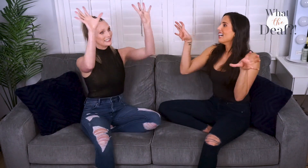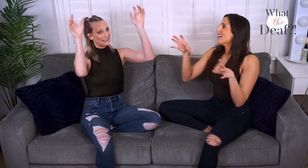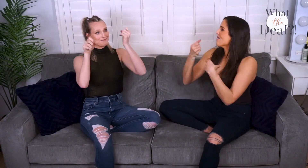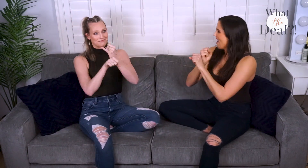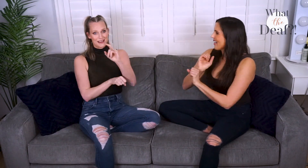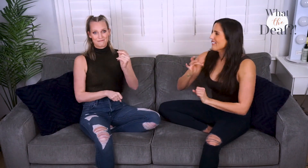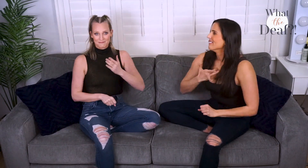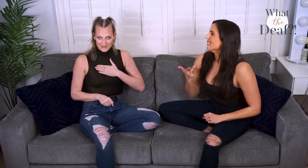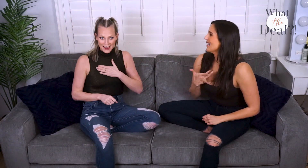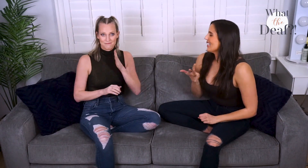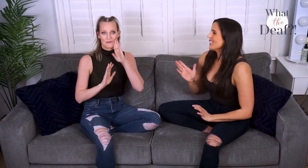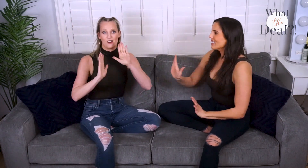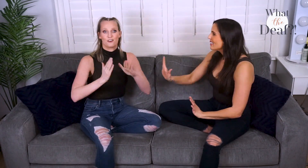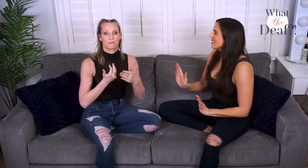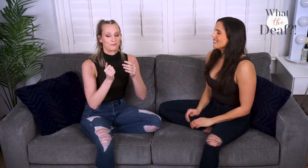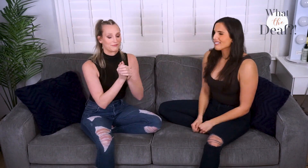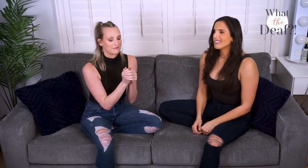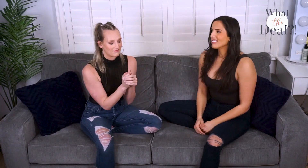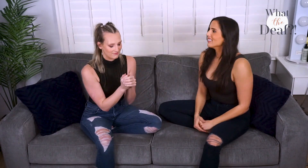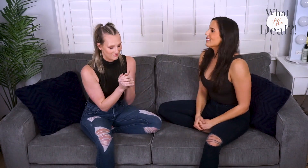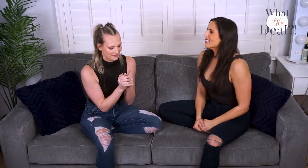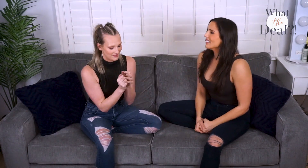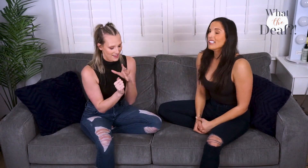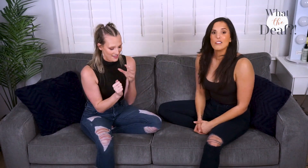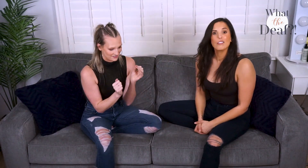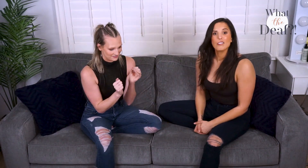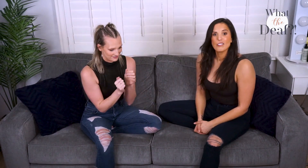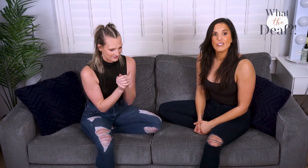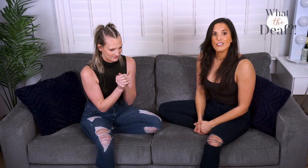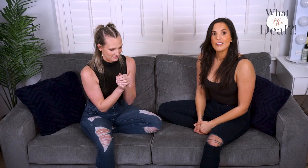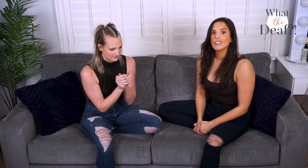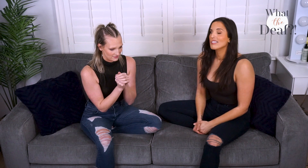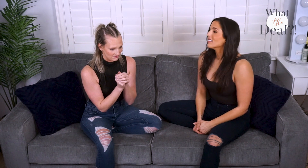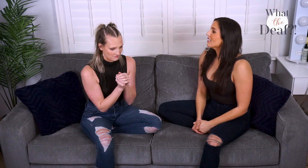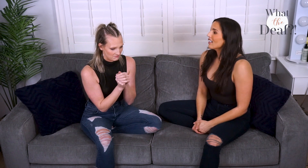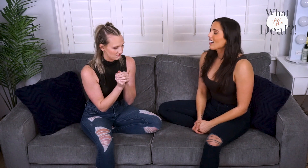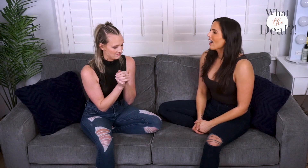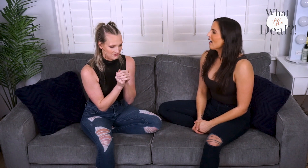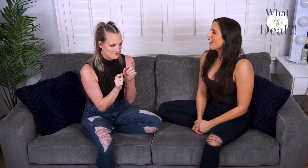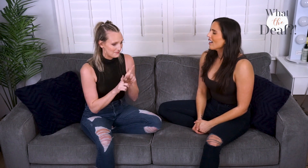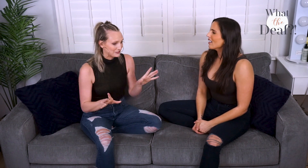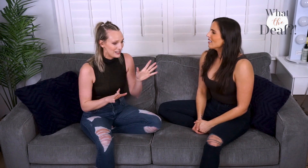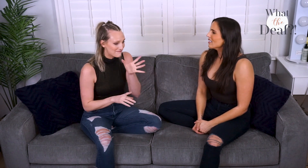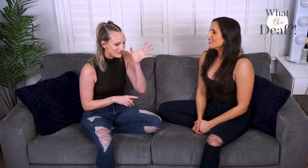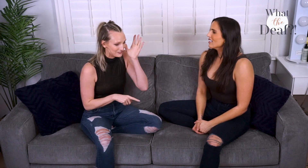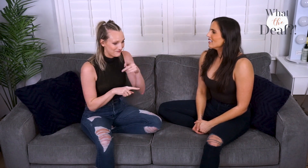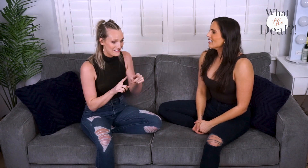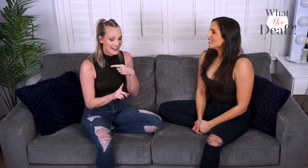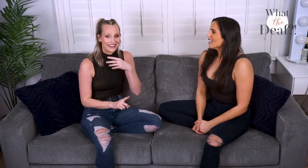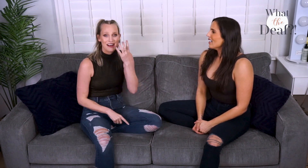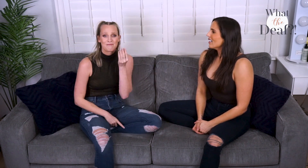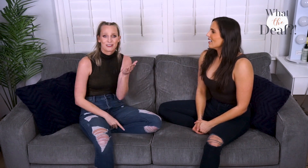Decorated and made it my bedroom, Like it was yours. Yeah, and bless your parents,